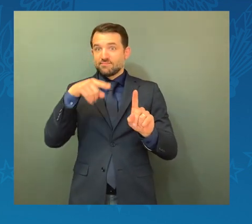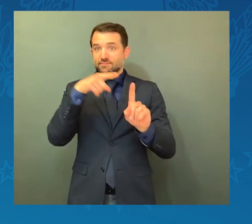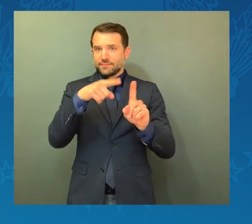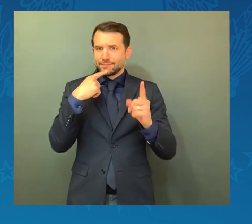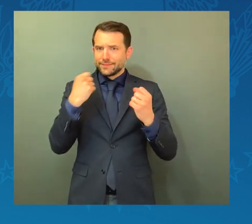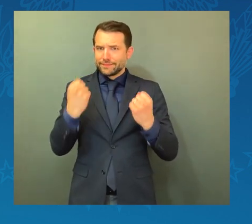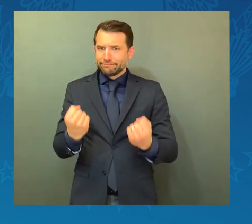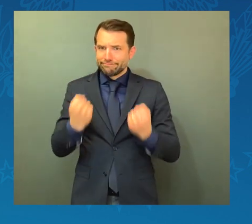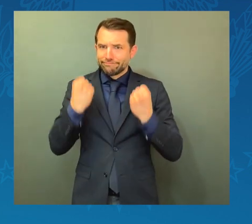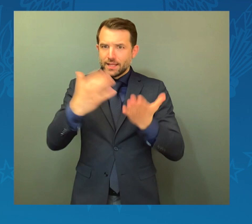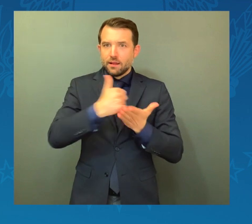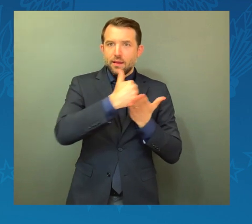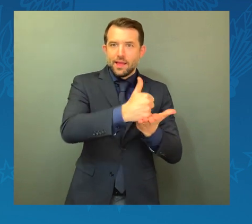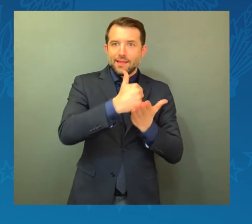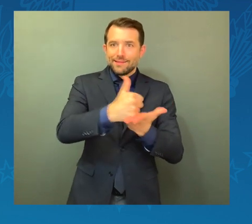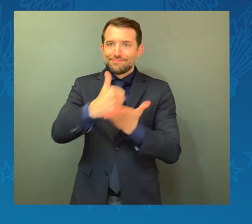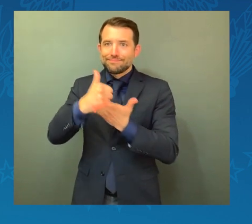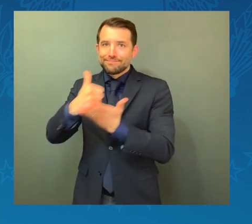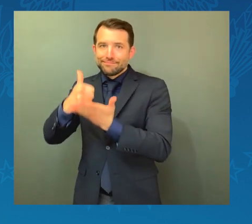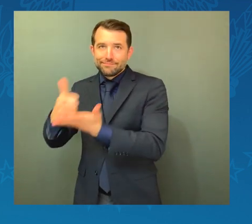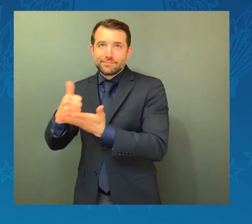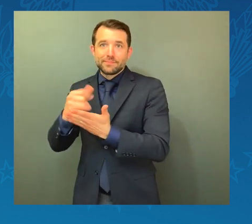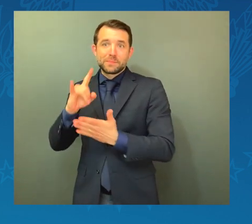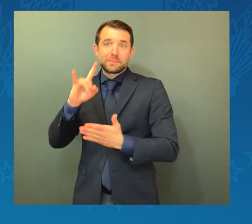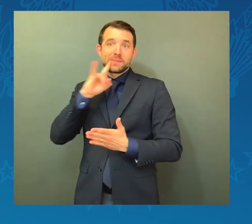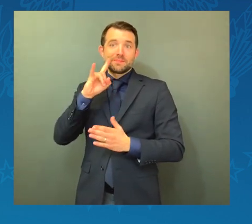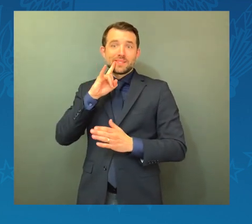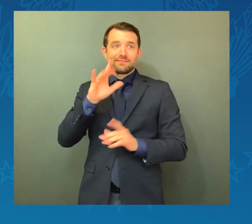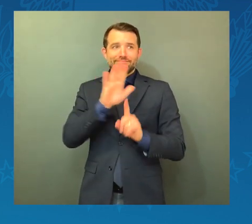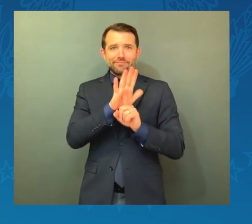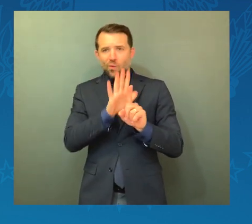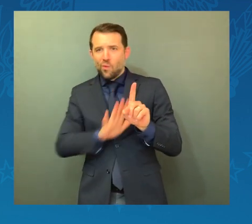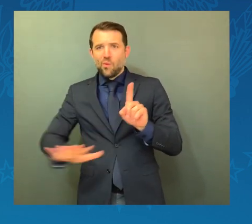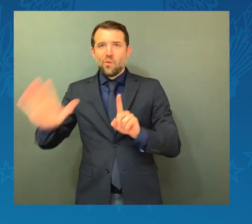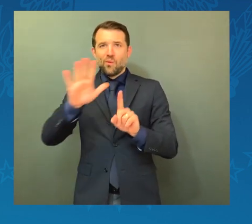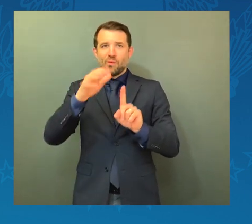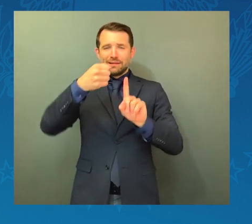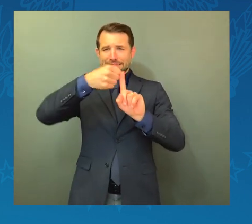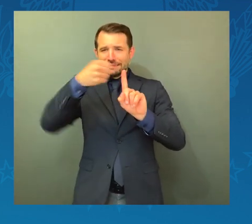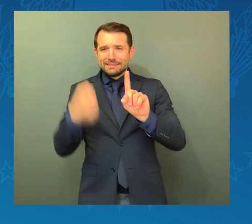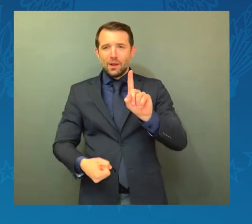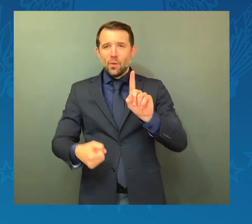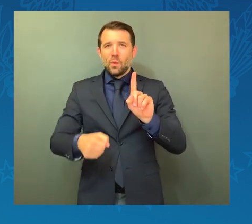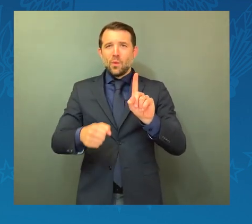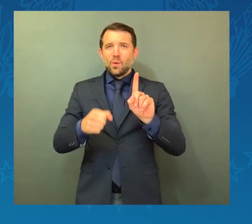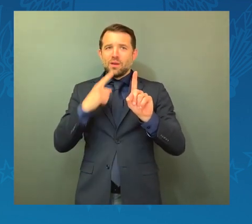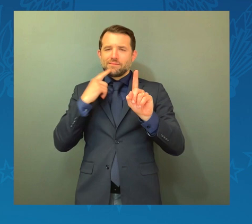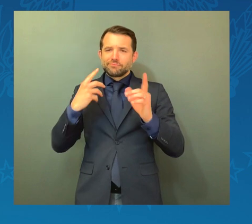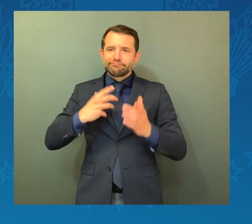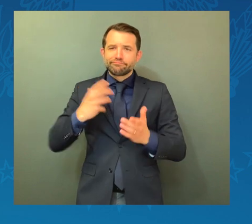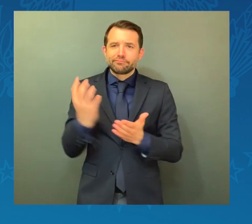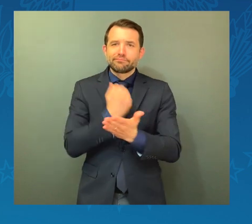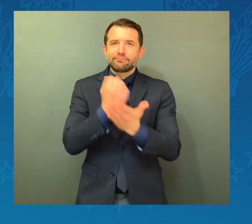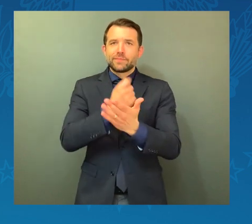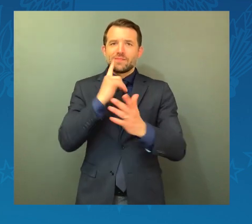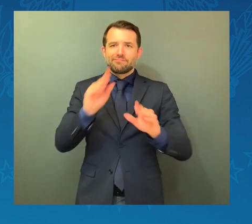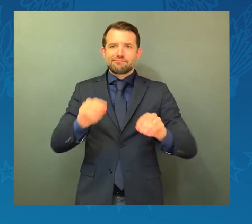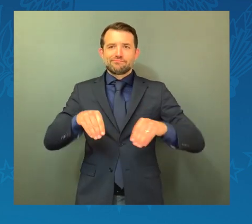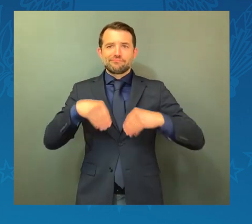and across the South with opportunity and, yes, with hope to be all they can be.